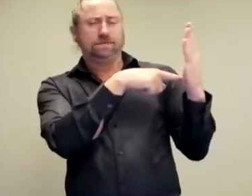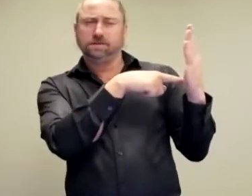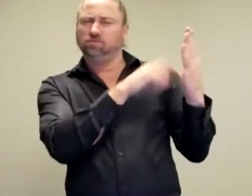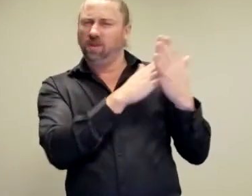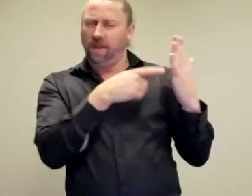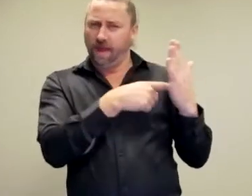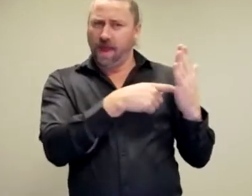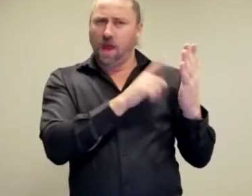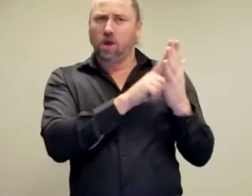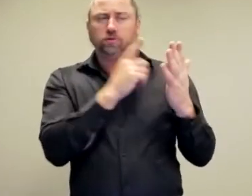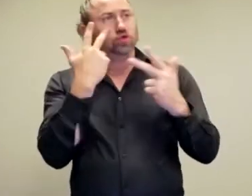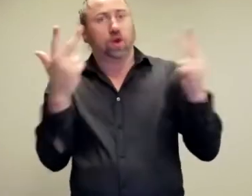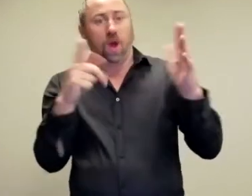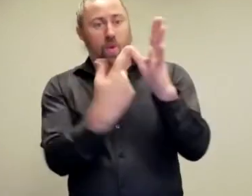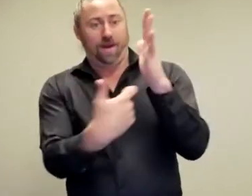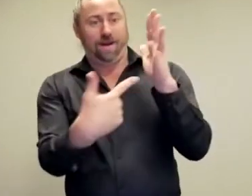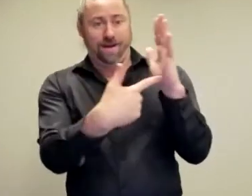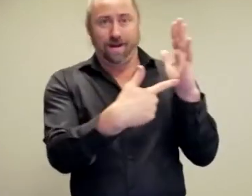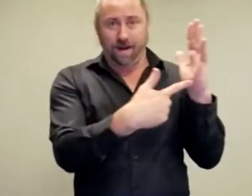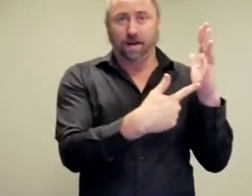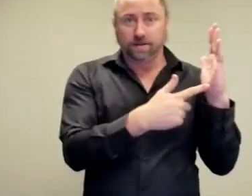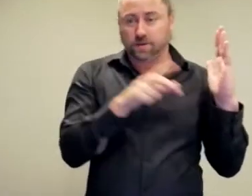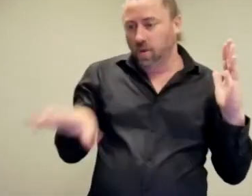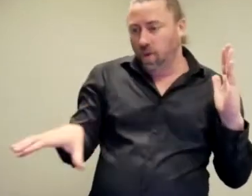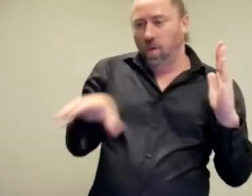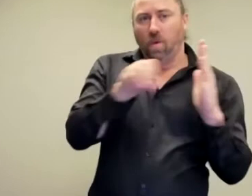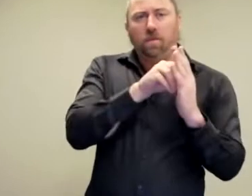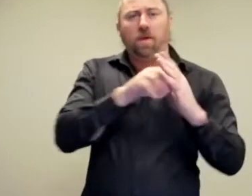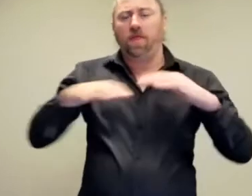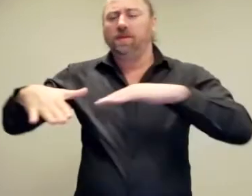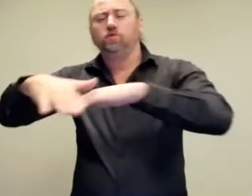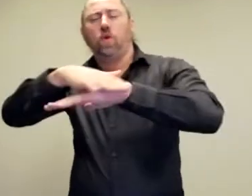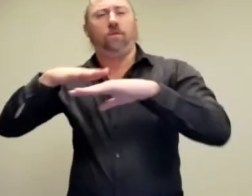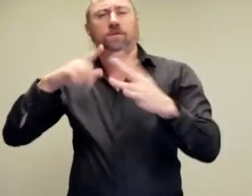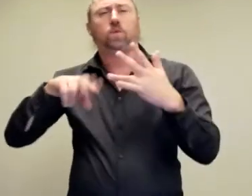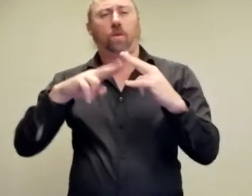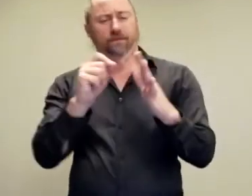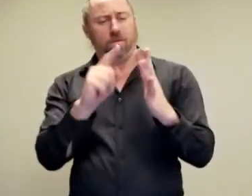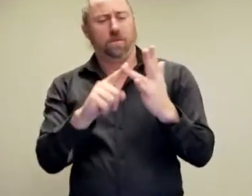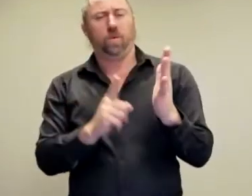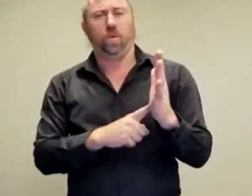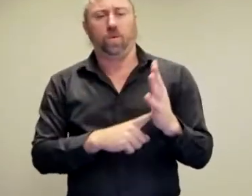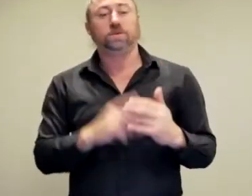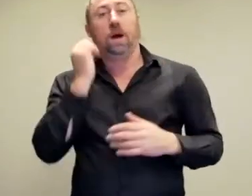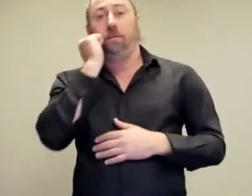by means of art the surface of the pool? The black mirror is also a reference to